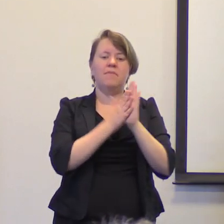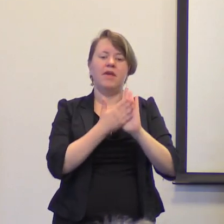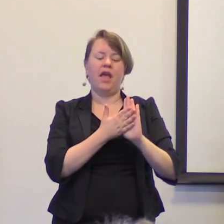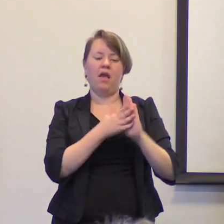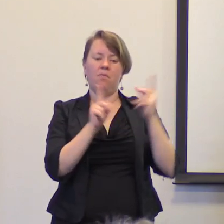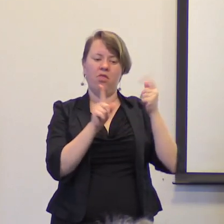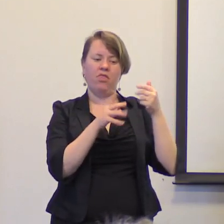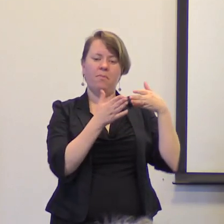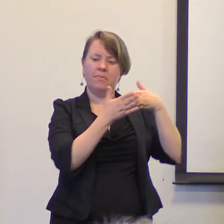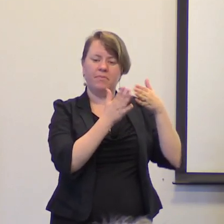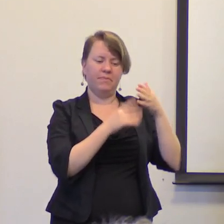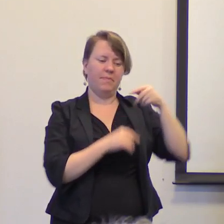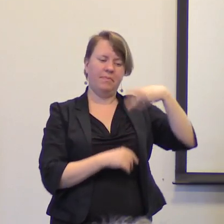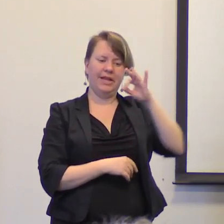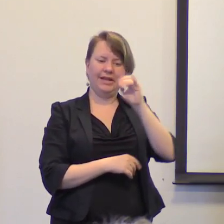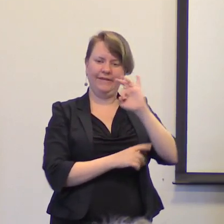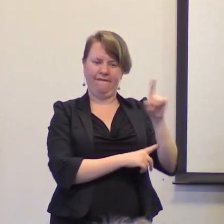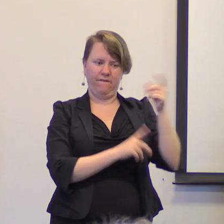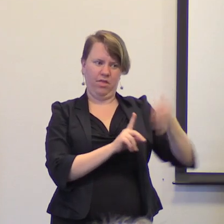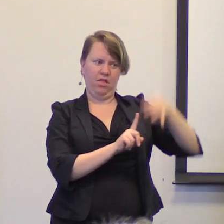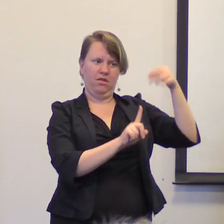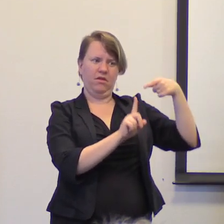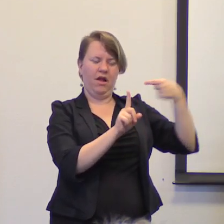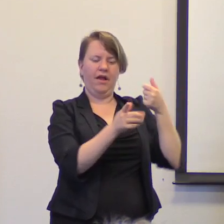ACLU's lawsuit against the new Muslim ban.